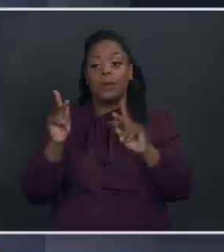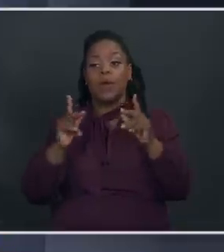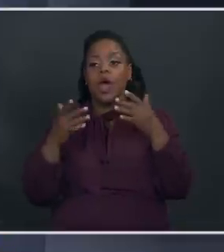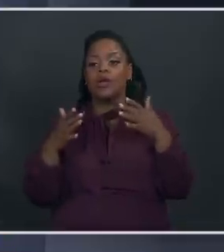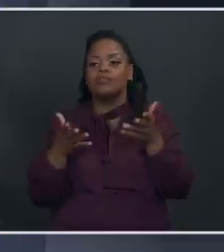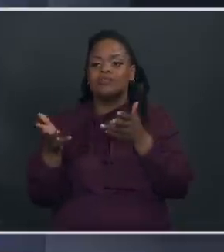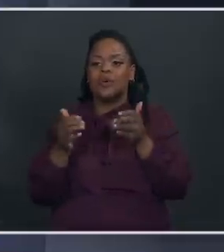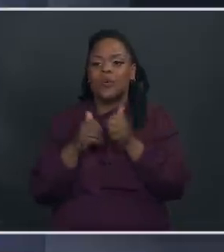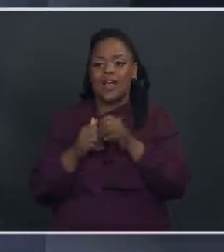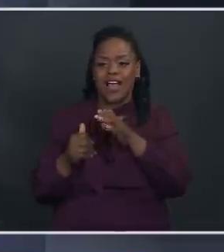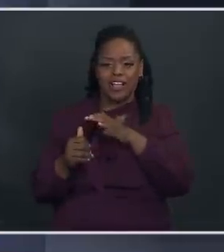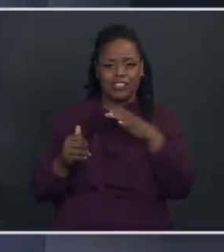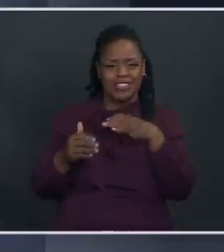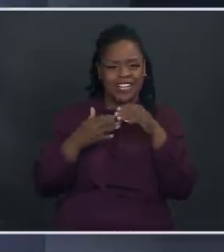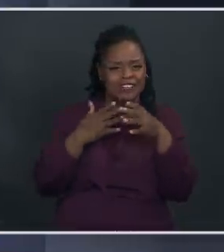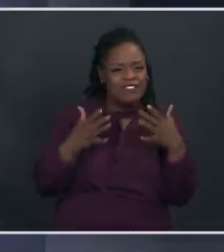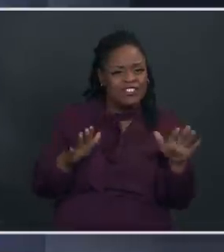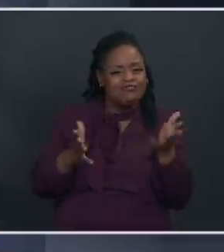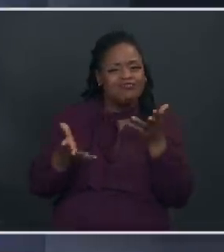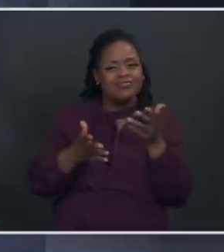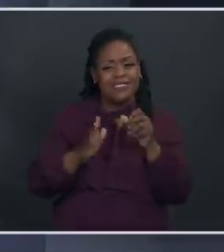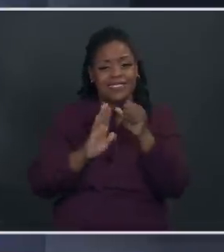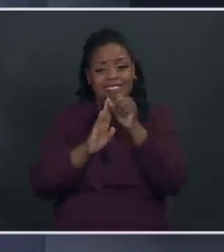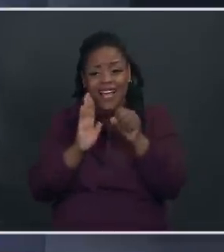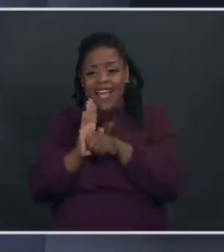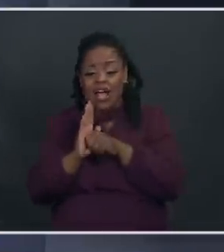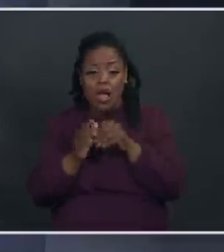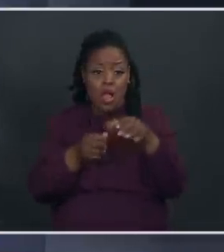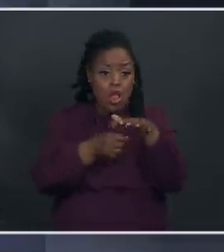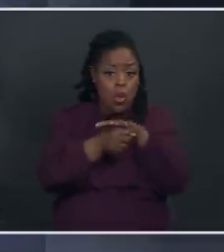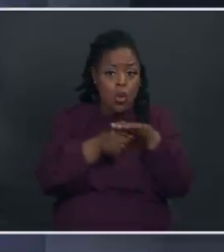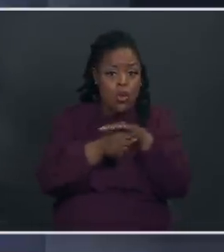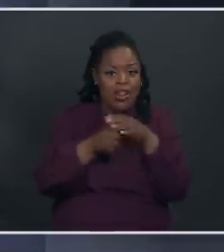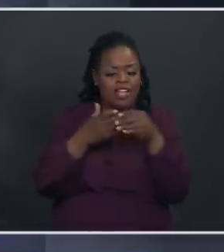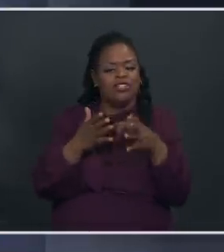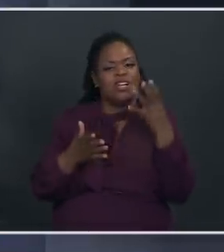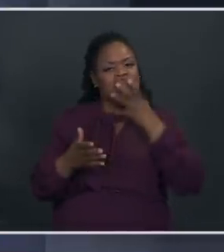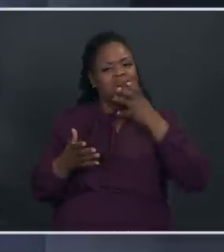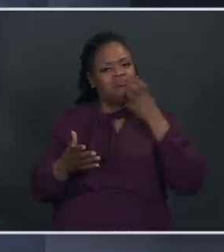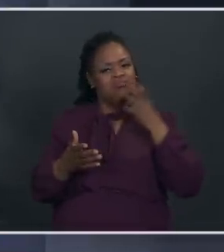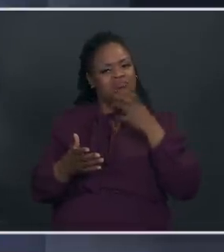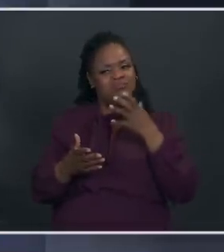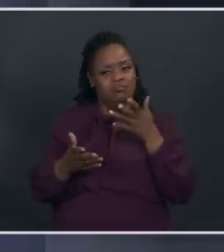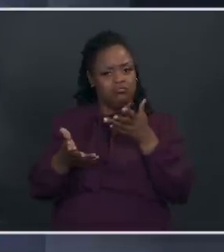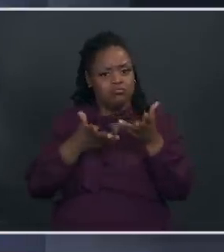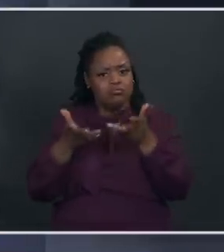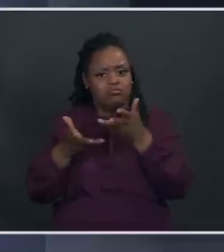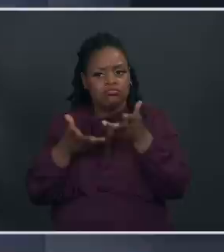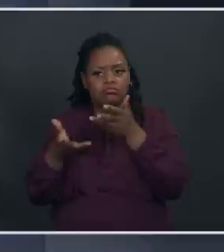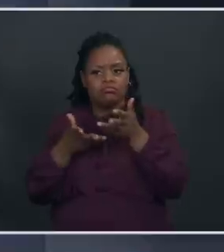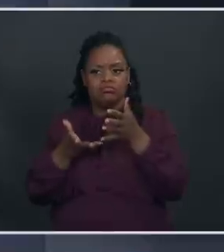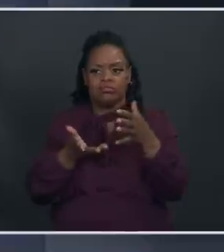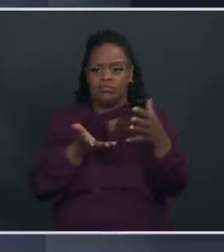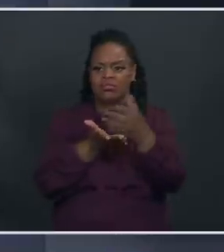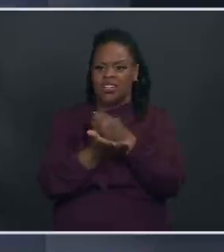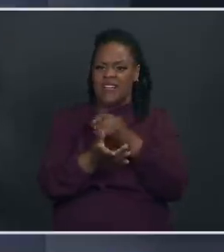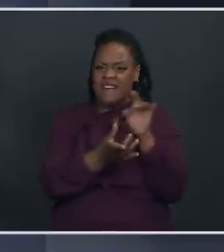but also state and local officials, key constituency groups, and others to gather feedback on the proposal and move the package forward.